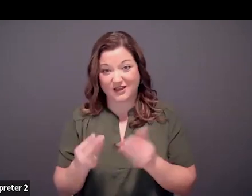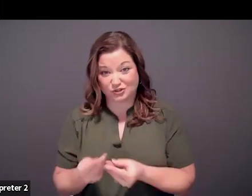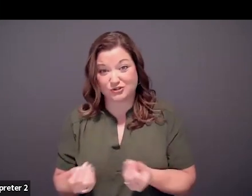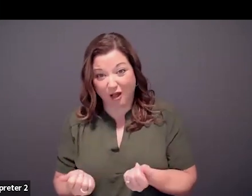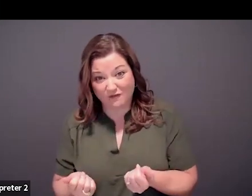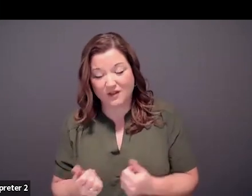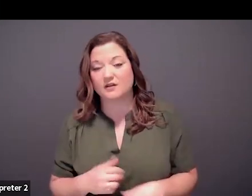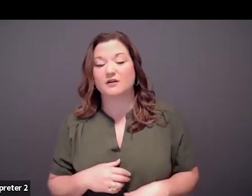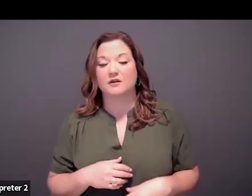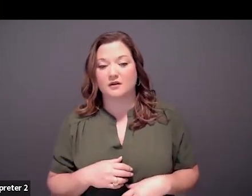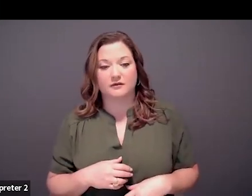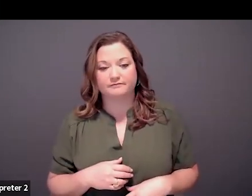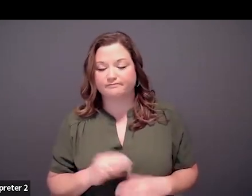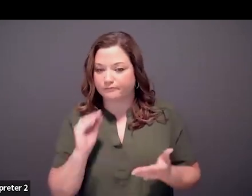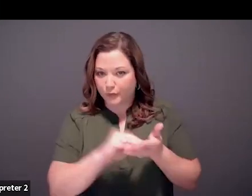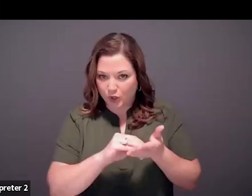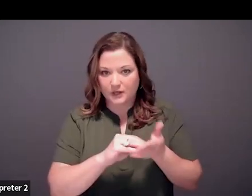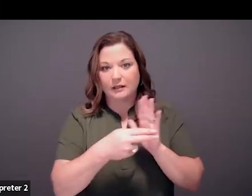Add your "described by" if needed.